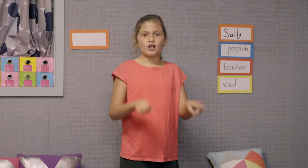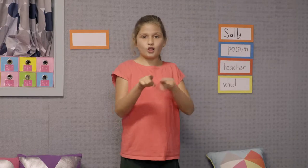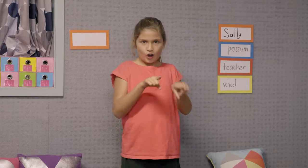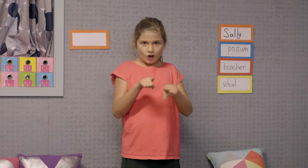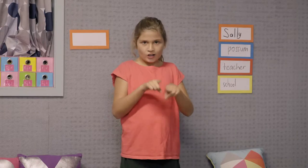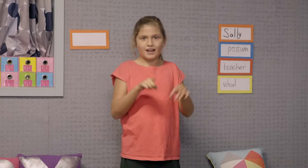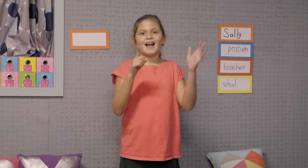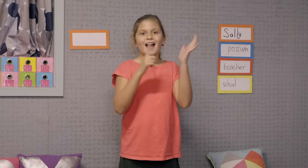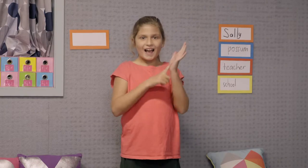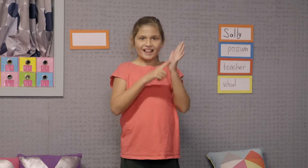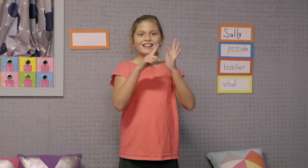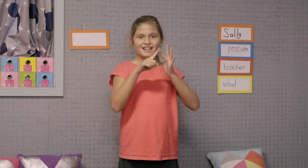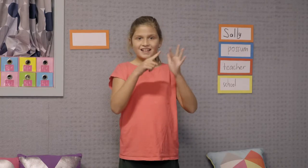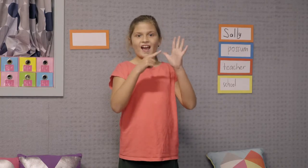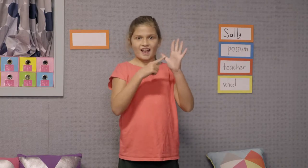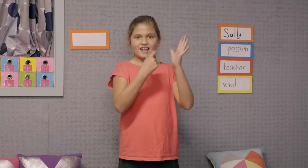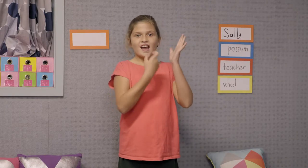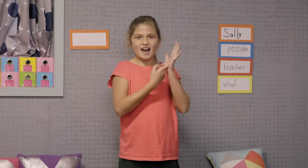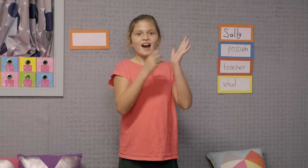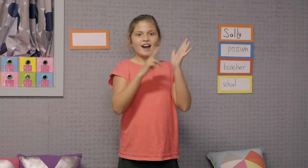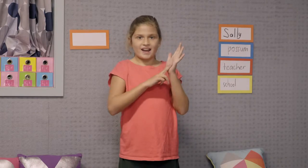Learn. L-E-A-R-N.